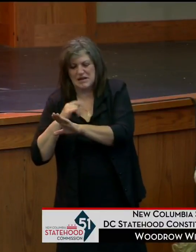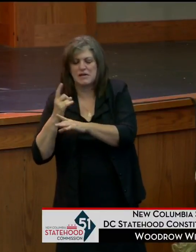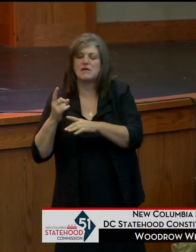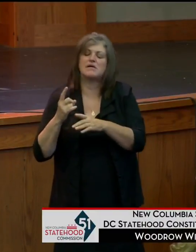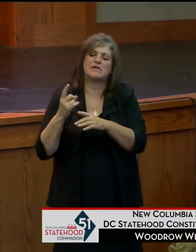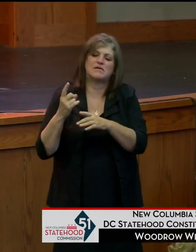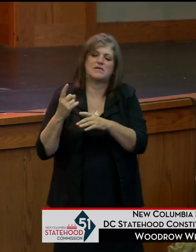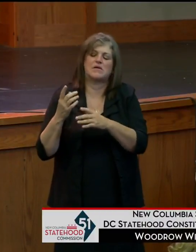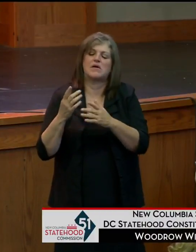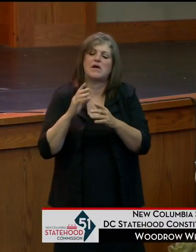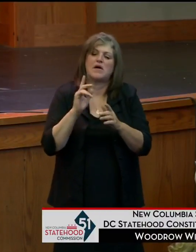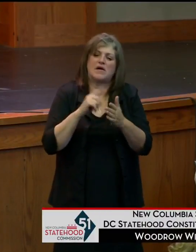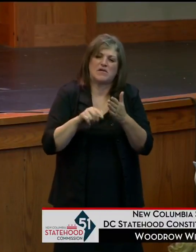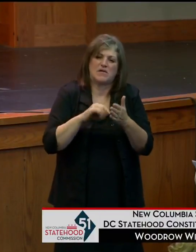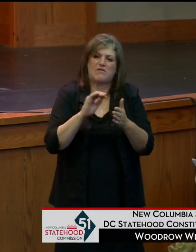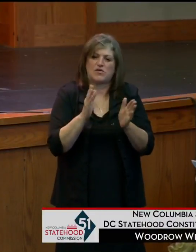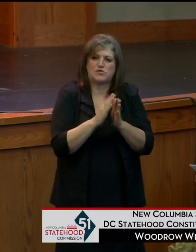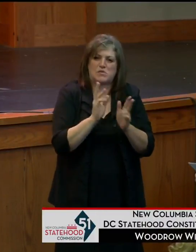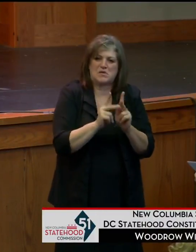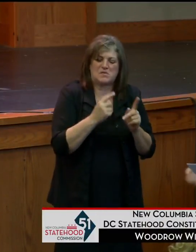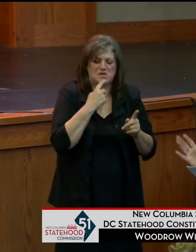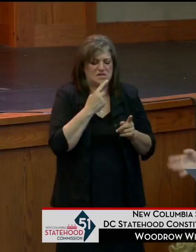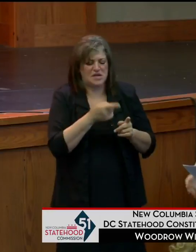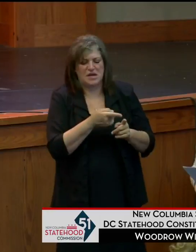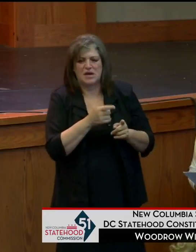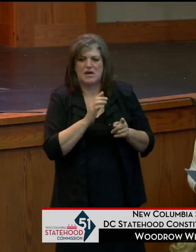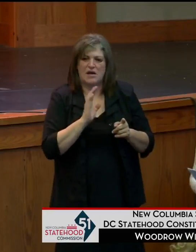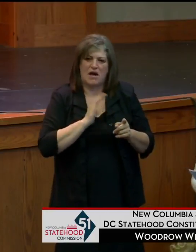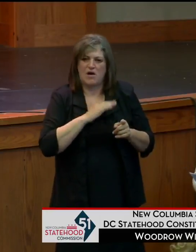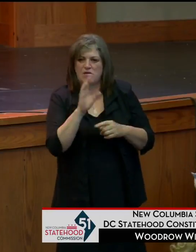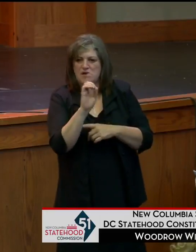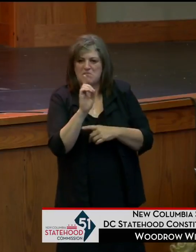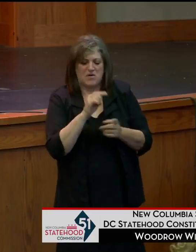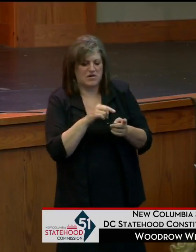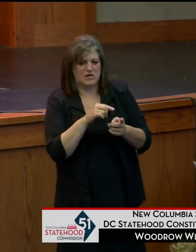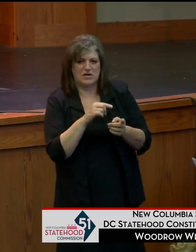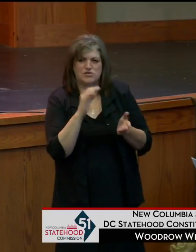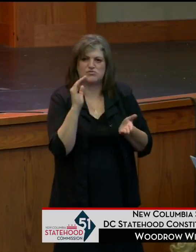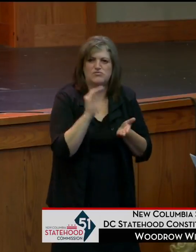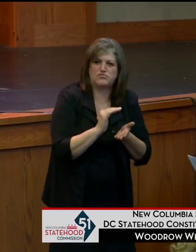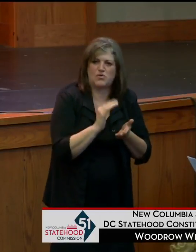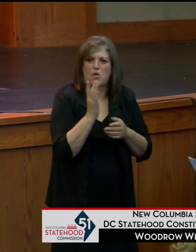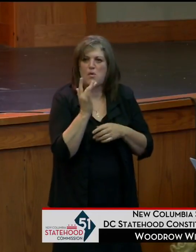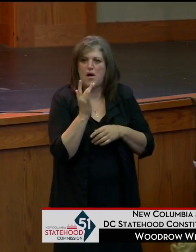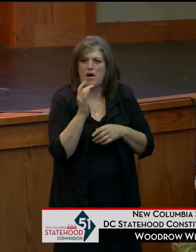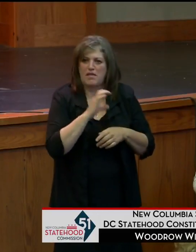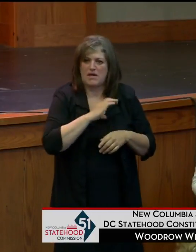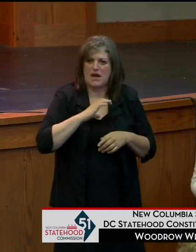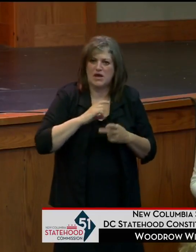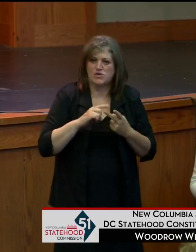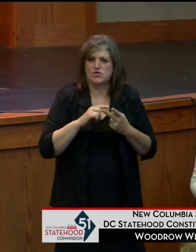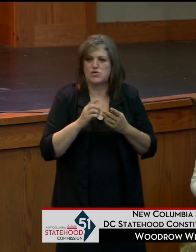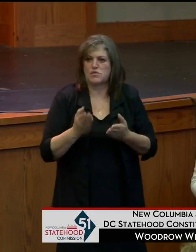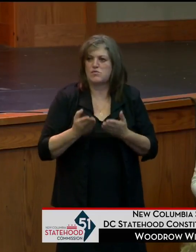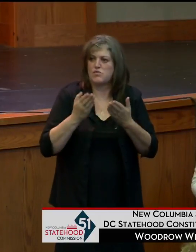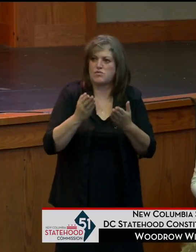CRITICS OF THE SMALL LEGISLATURE CONTEND THAT OUR DEMOCRACY IS STUNTED BECAUSE OUR COUNCIL AND THE PROPOSED HOUSE OF DELEGATES